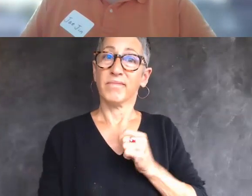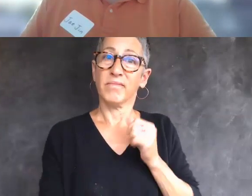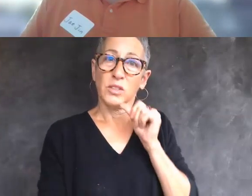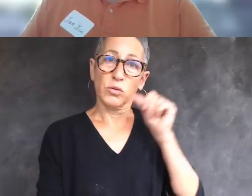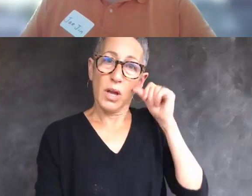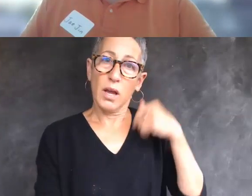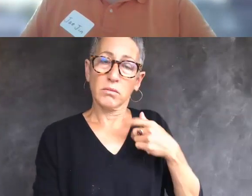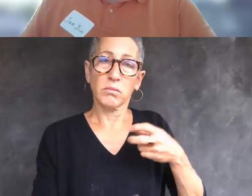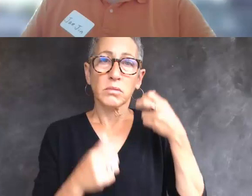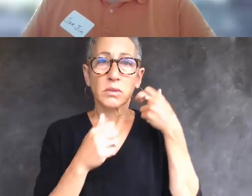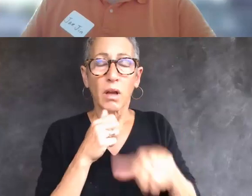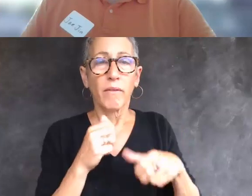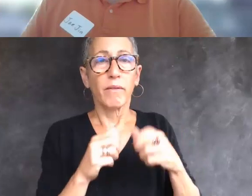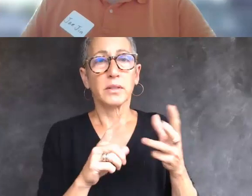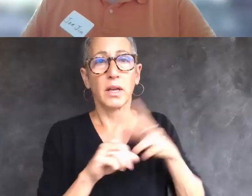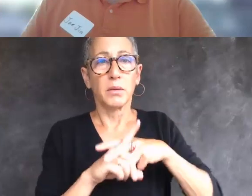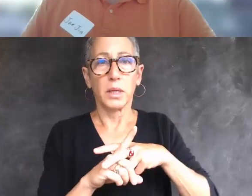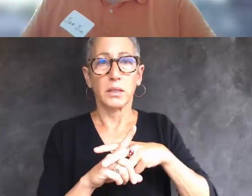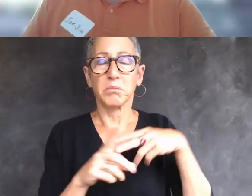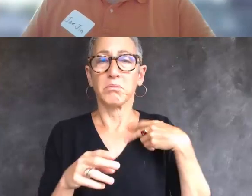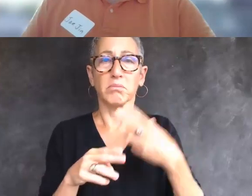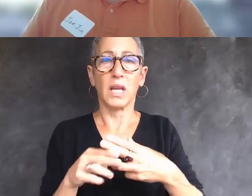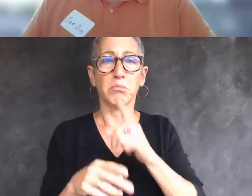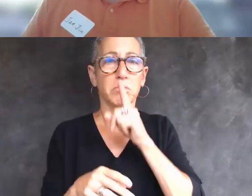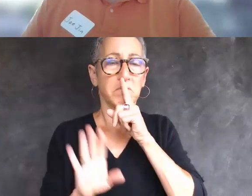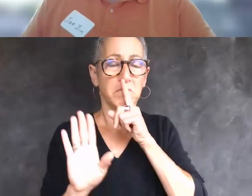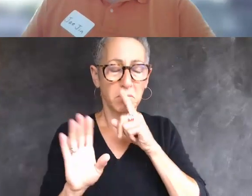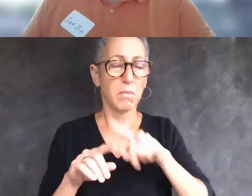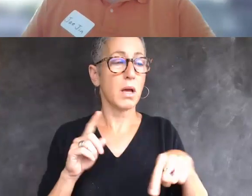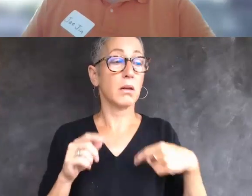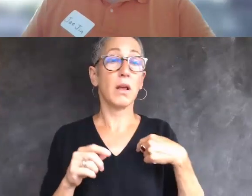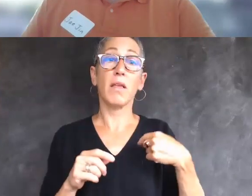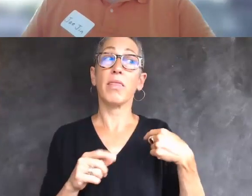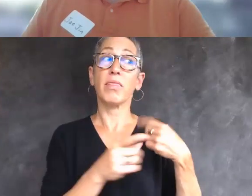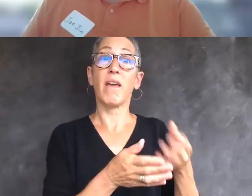I won't name it because I don't know who's on call, but they asked me to provide some detailed